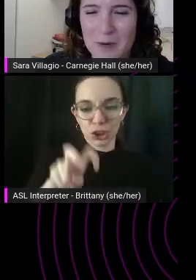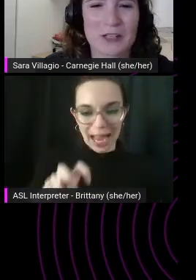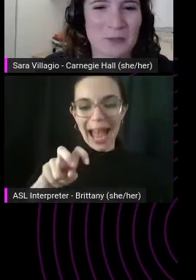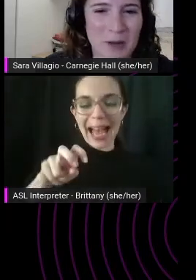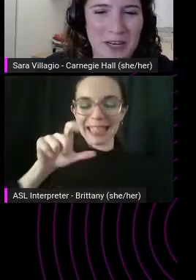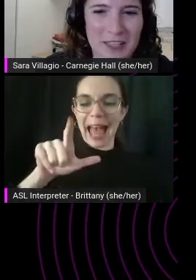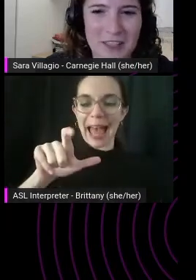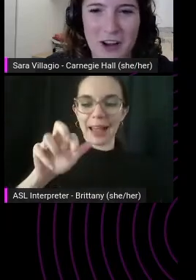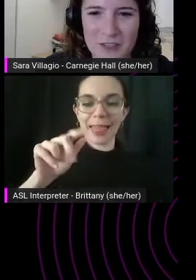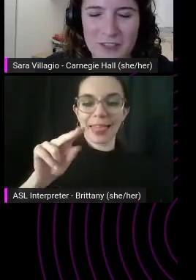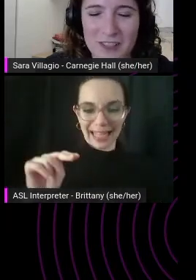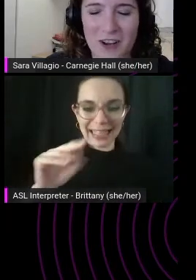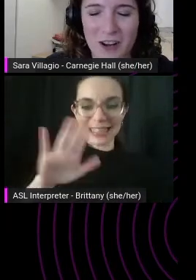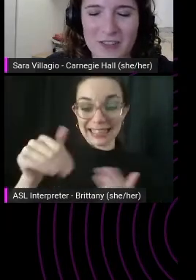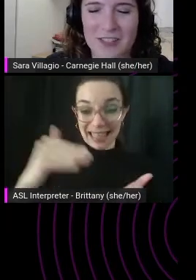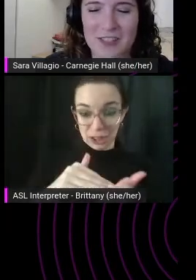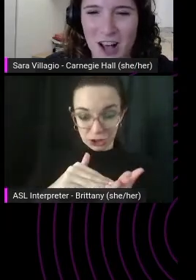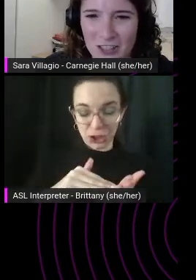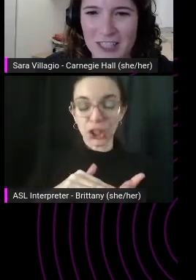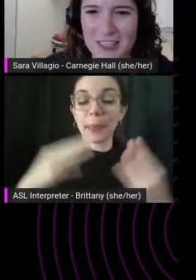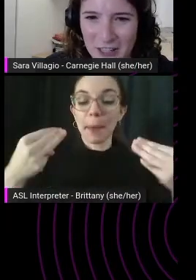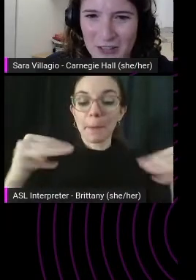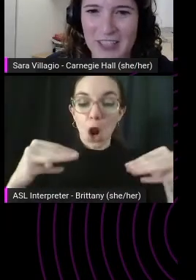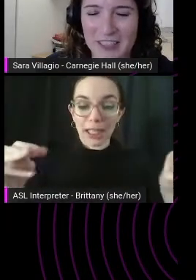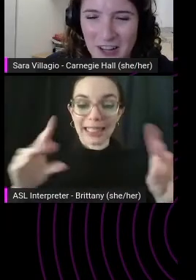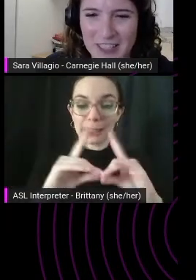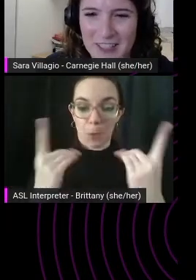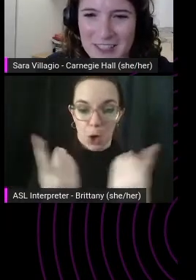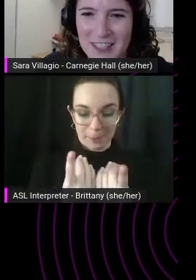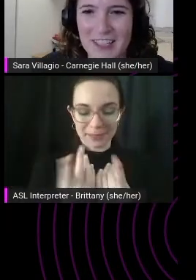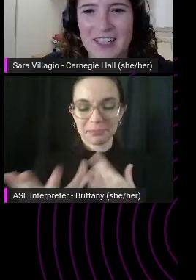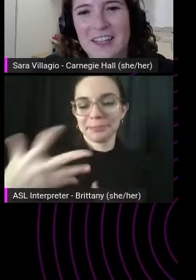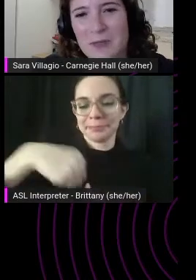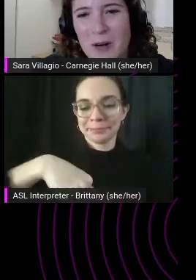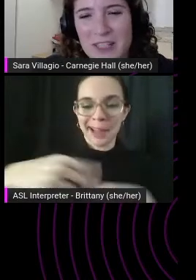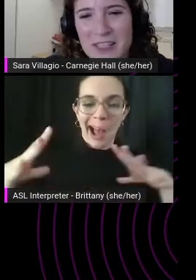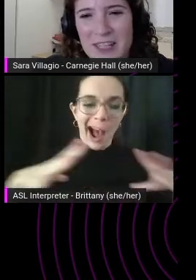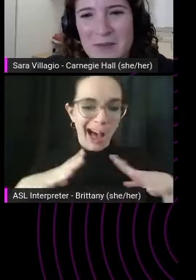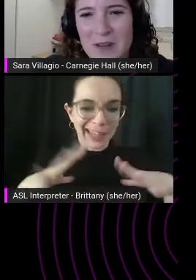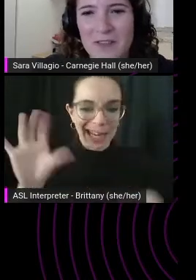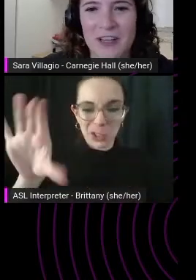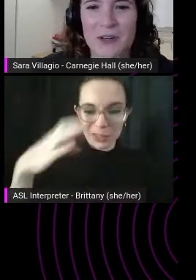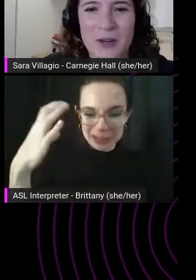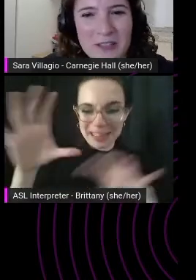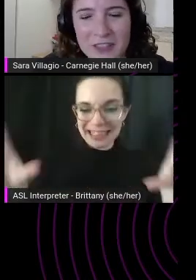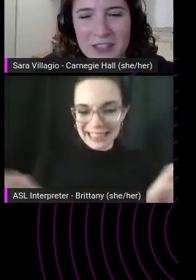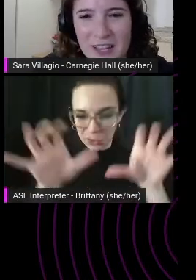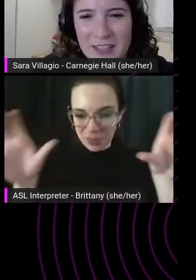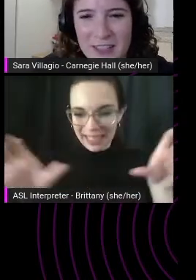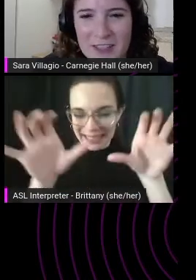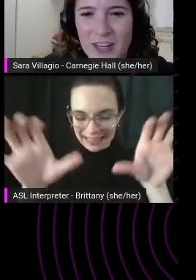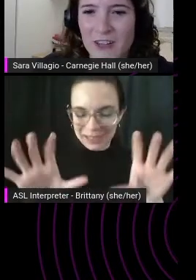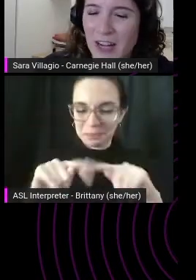participating in the office's holiday decorating contest. The marketing team had very creatively decided to decorate